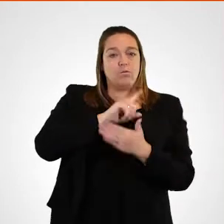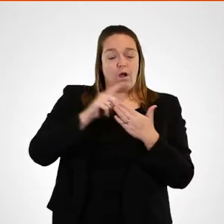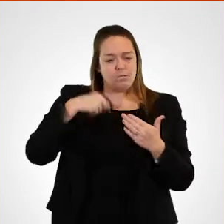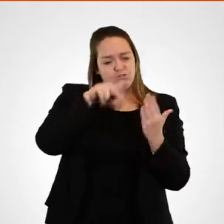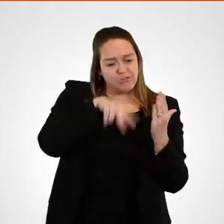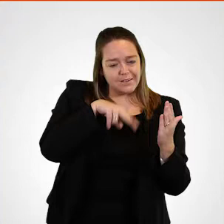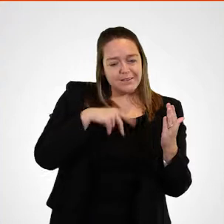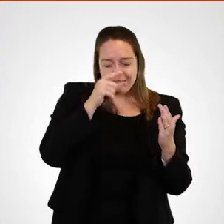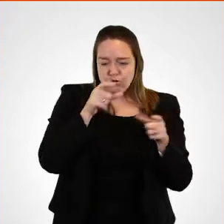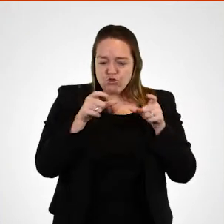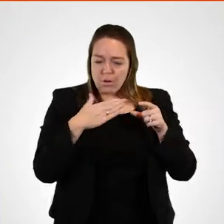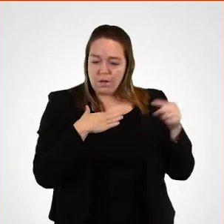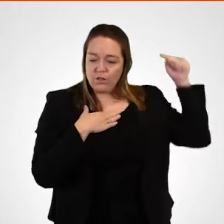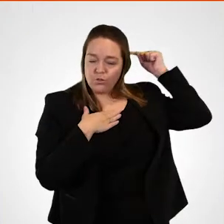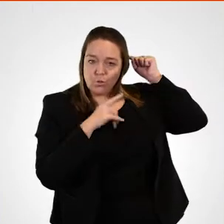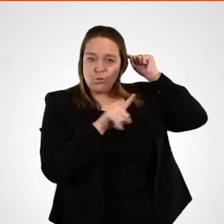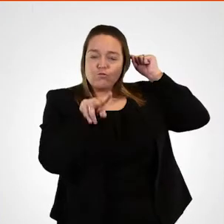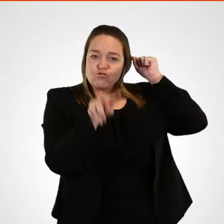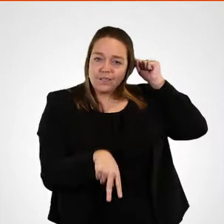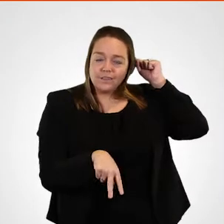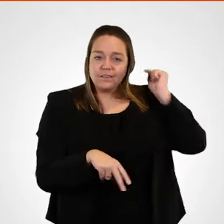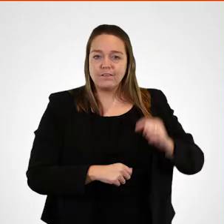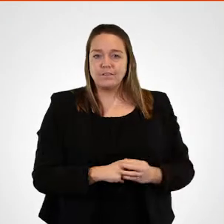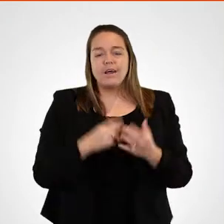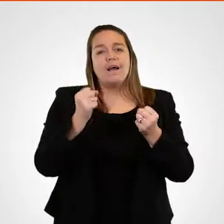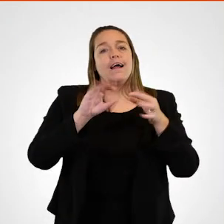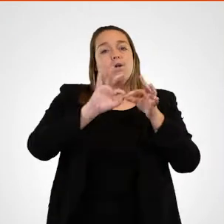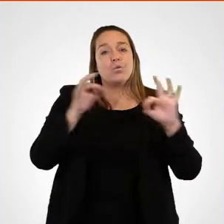about what they're reading. So when we think about linguistic knowledge,